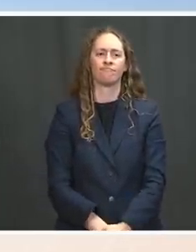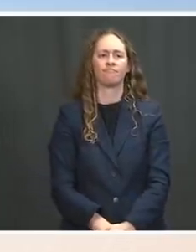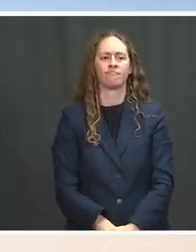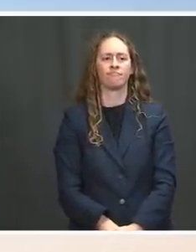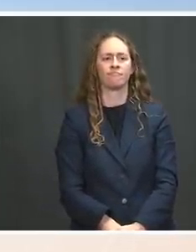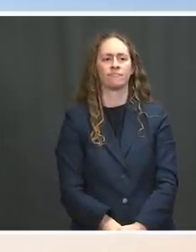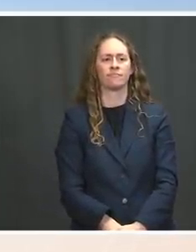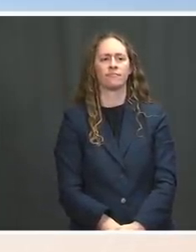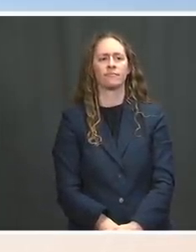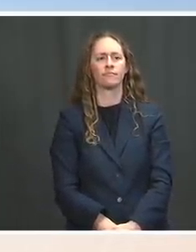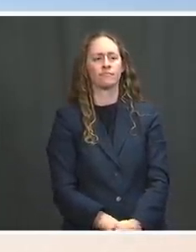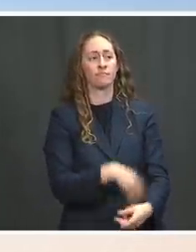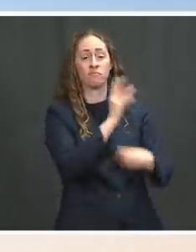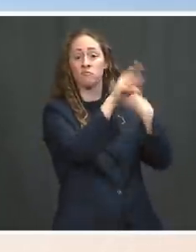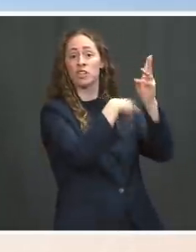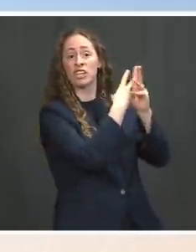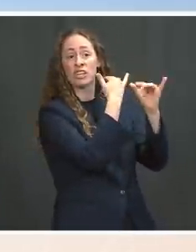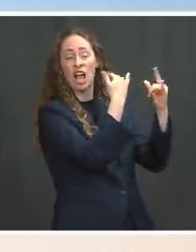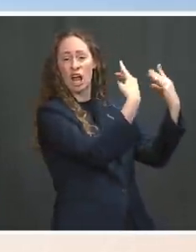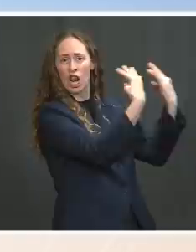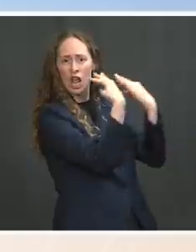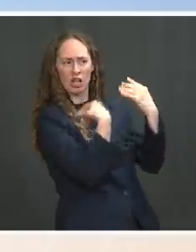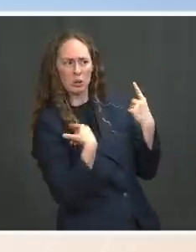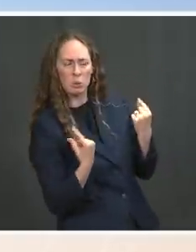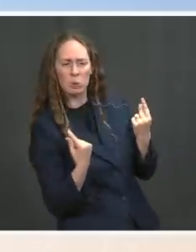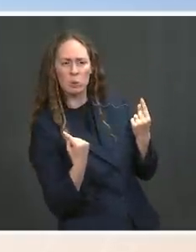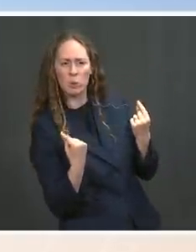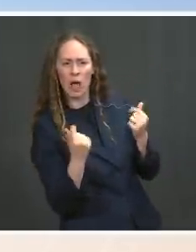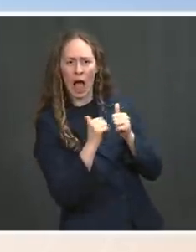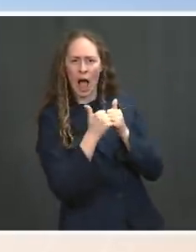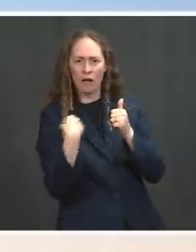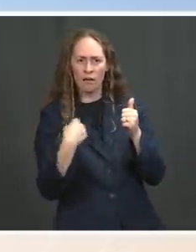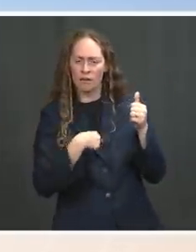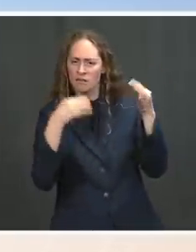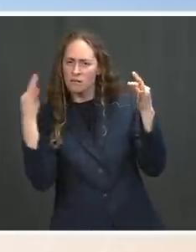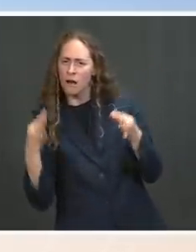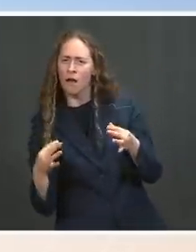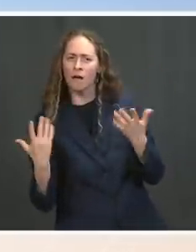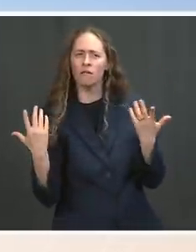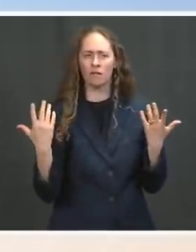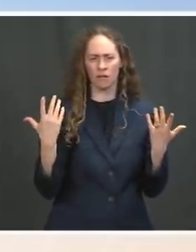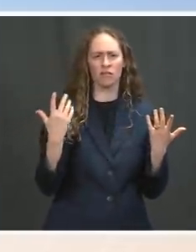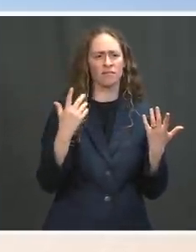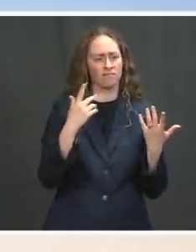And the stakes are too high not to work together to pass an American Jobs Plan,